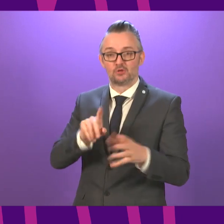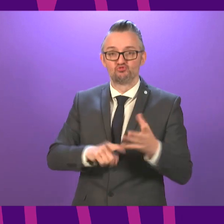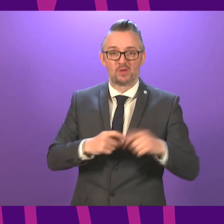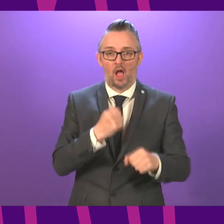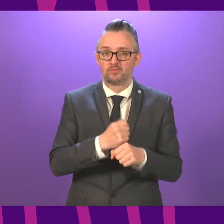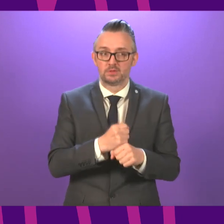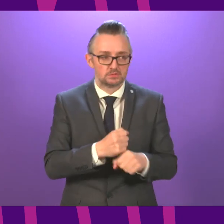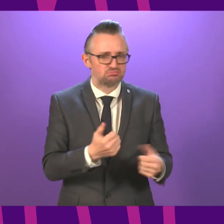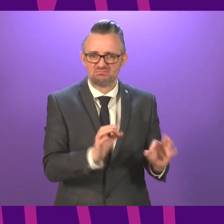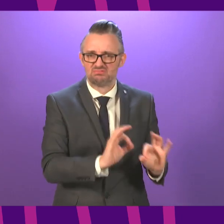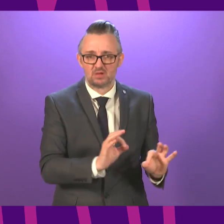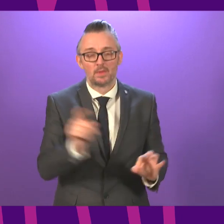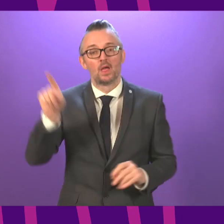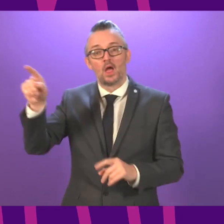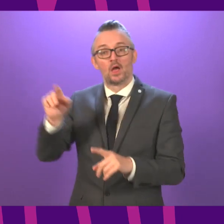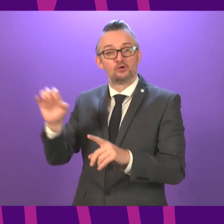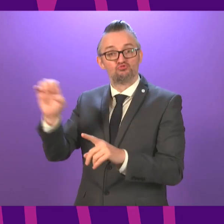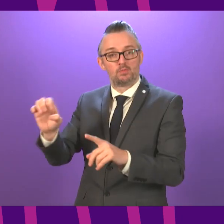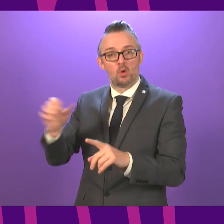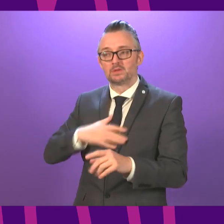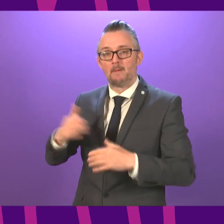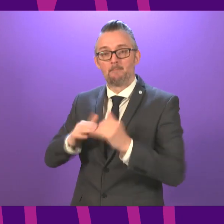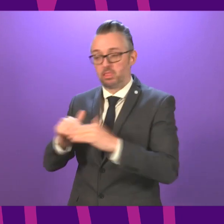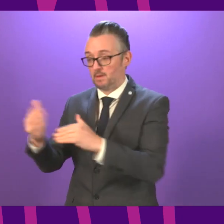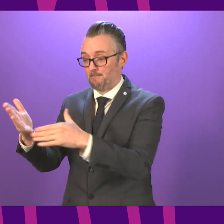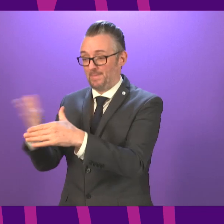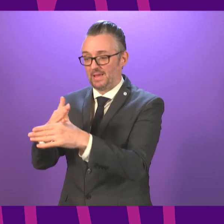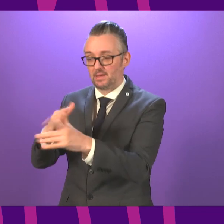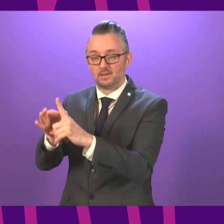back better”. The key question on that is, of course, whom we trust to build back better.